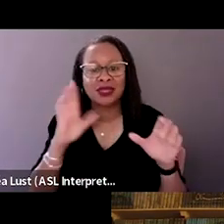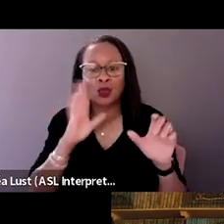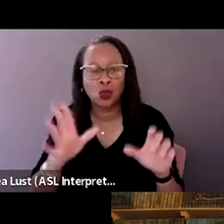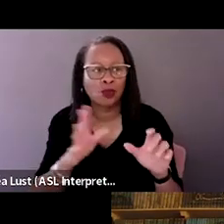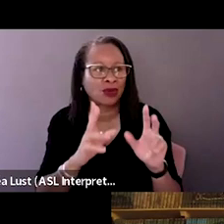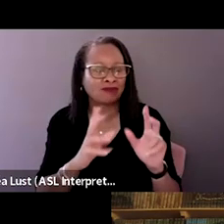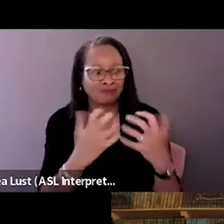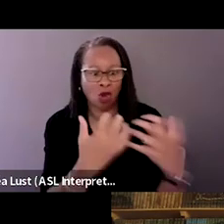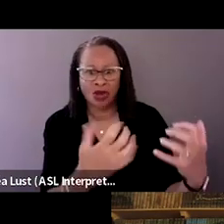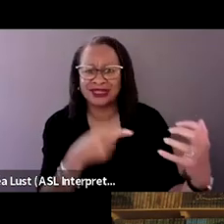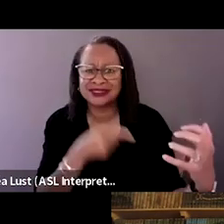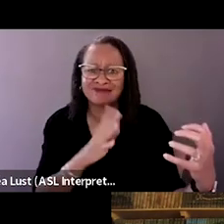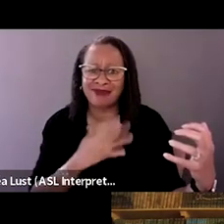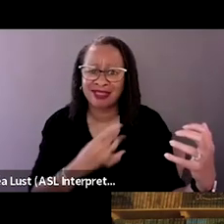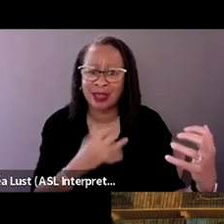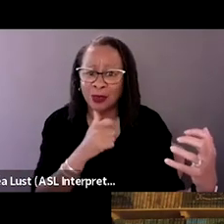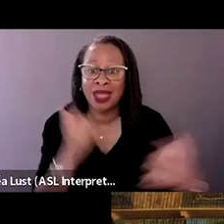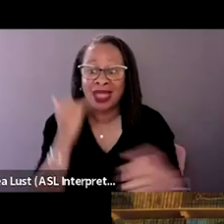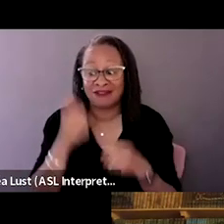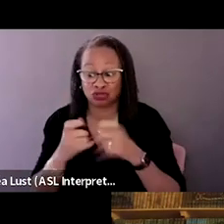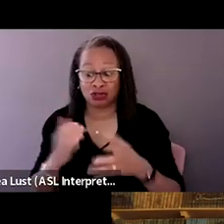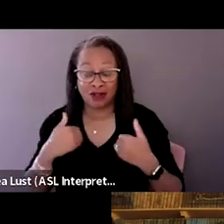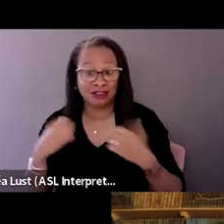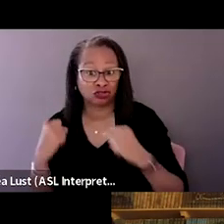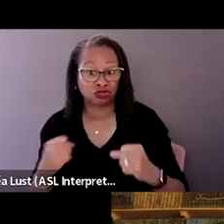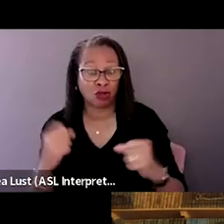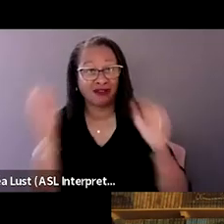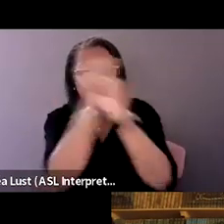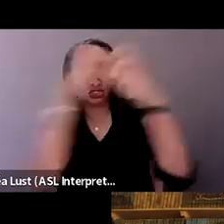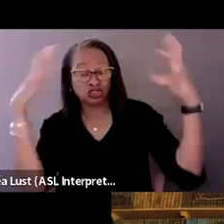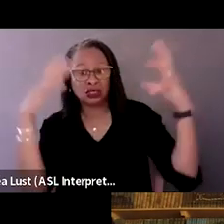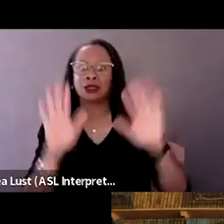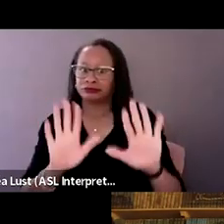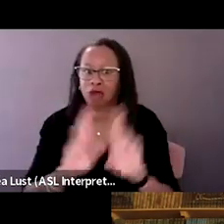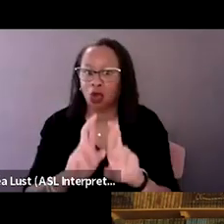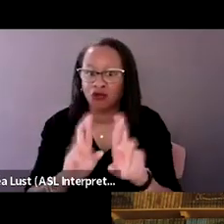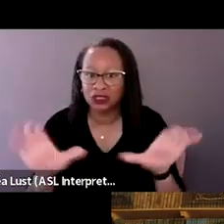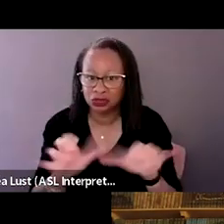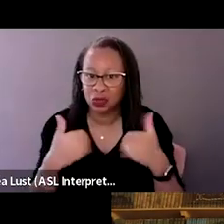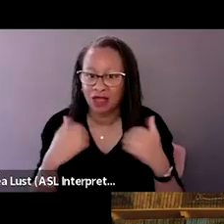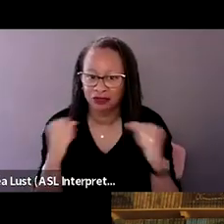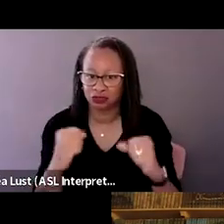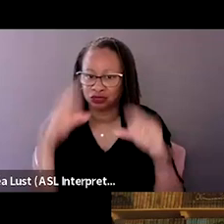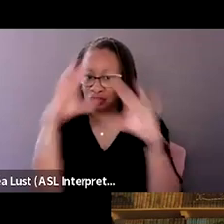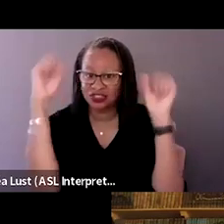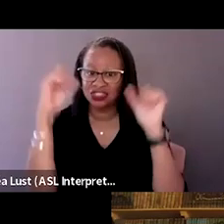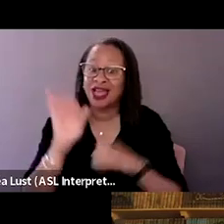And if the director's got a very strong vision and hopefully they do, that starts to answer